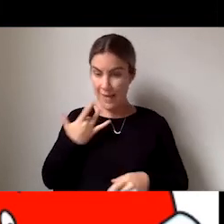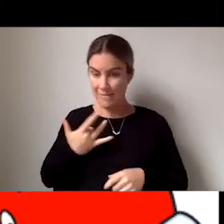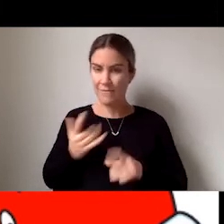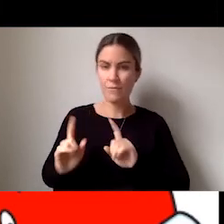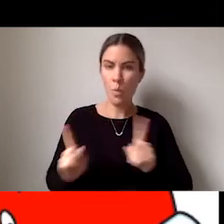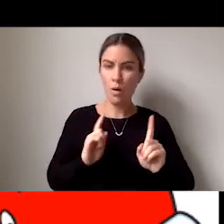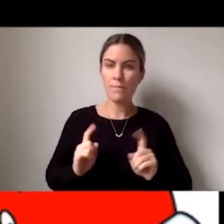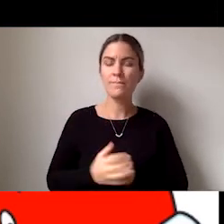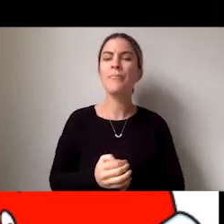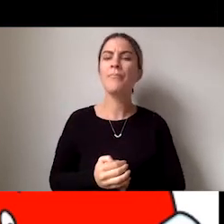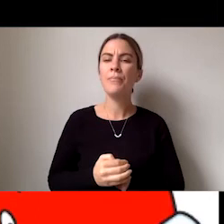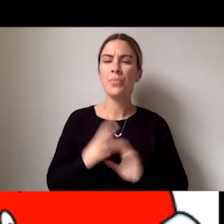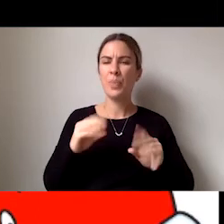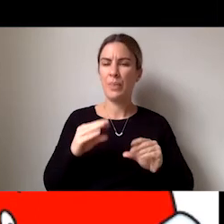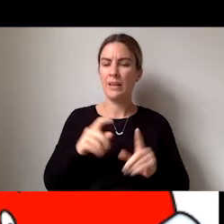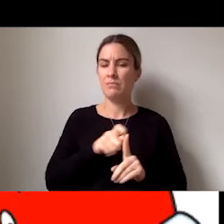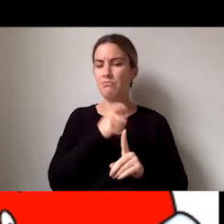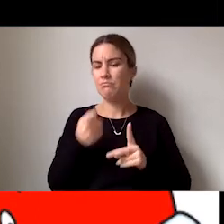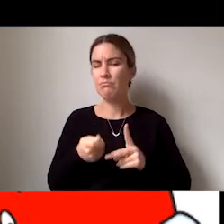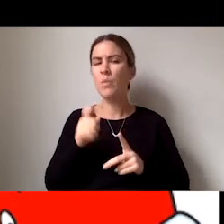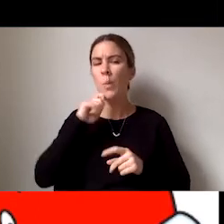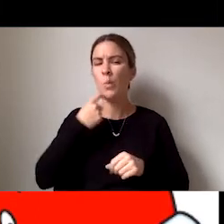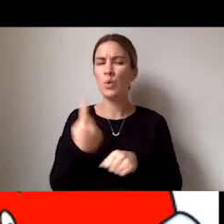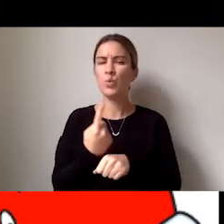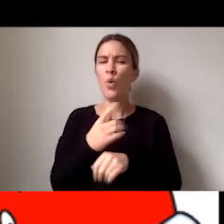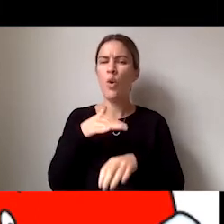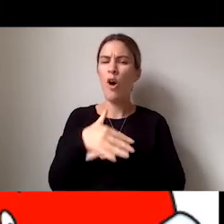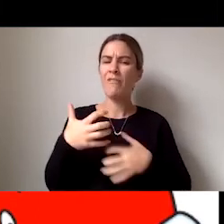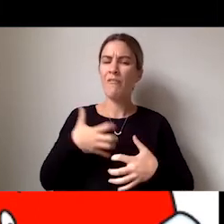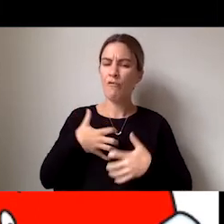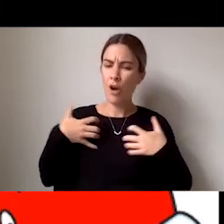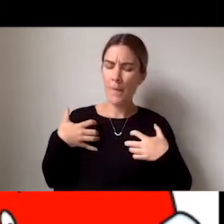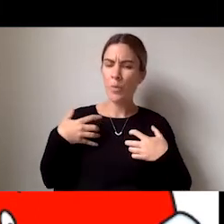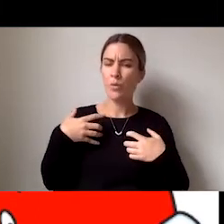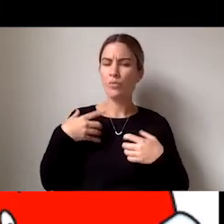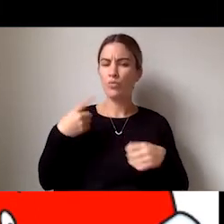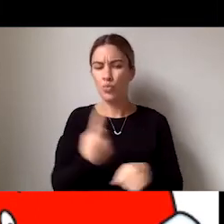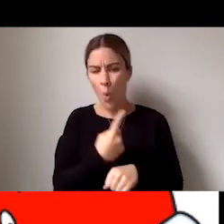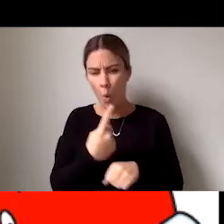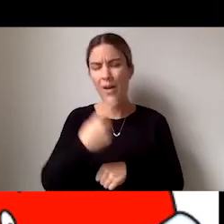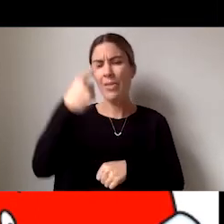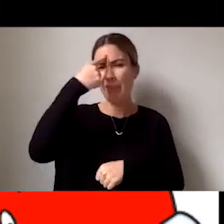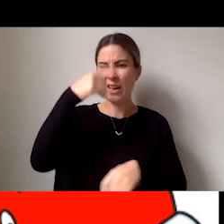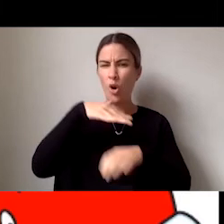to move on to share a few frameworks for talking about and thinking about hierarchy.